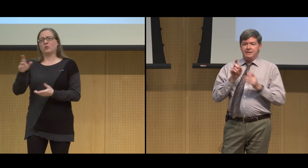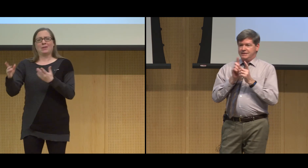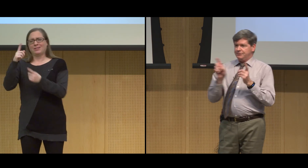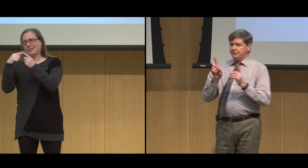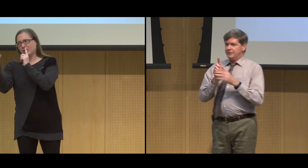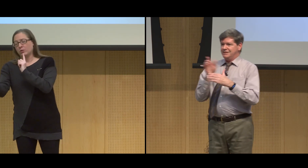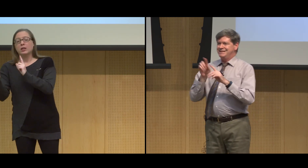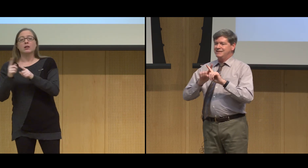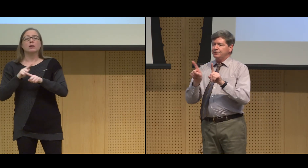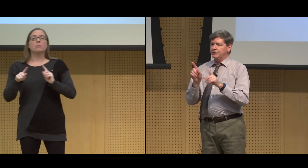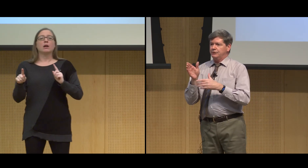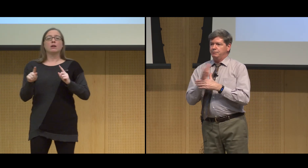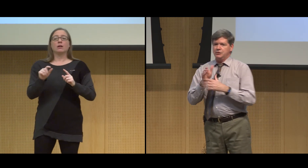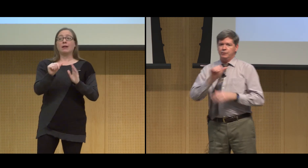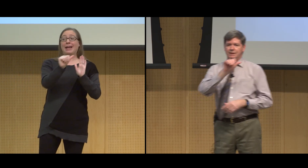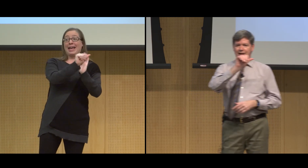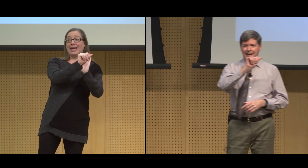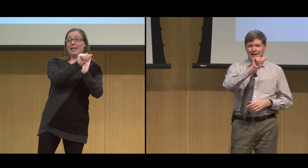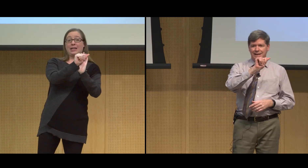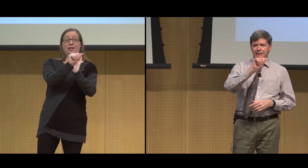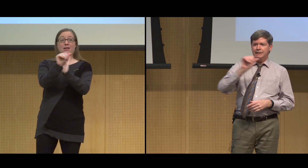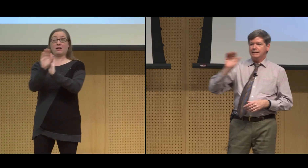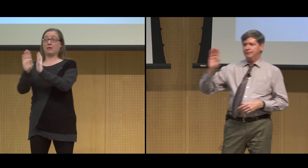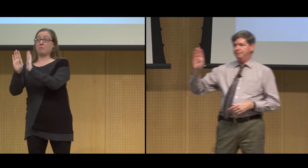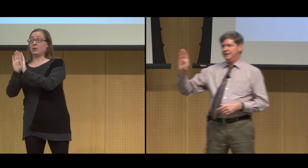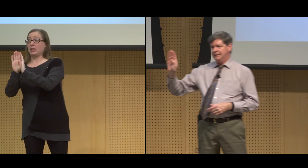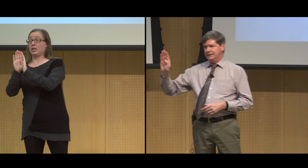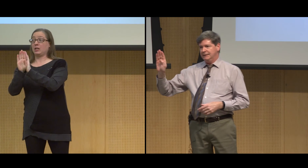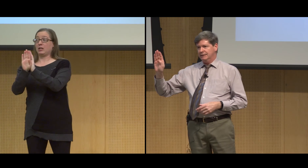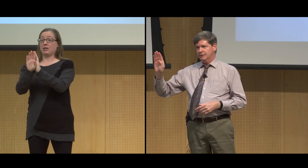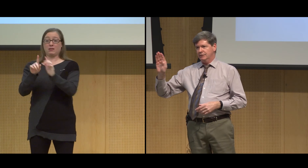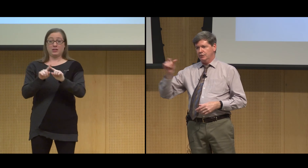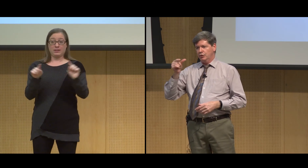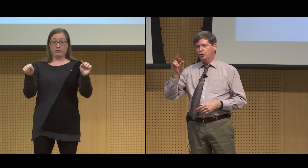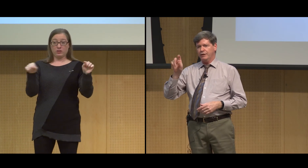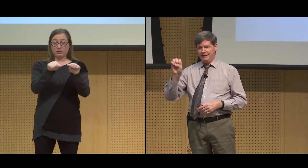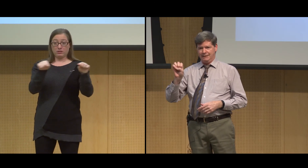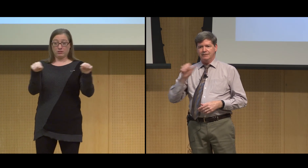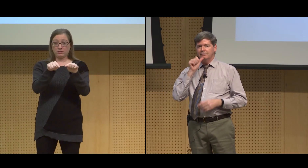the diff--the difference between an "A" and a "B" grade